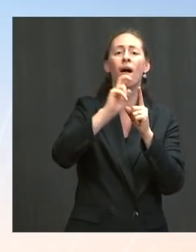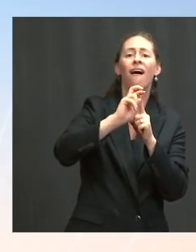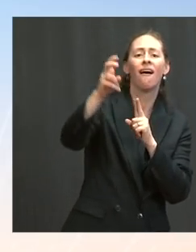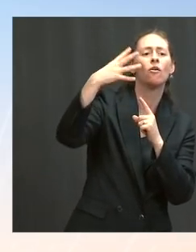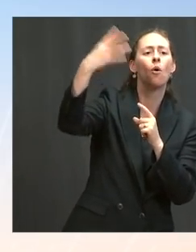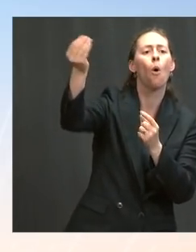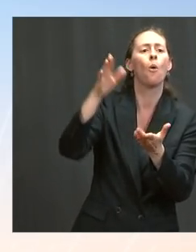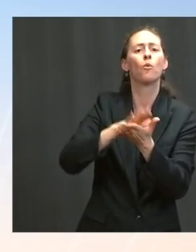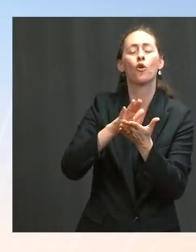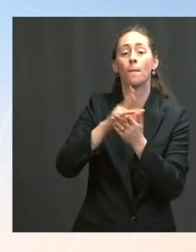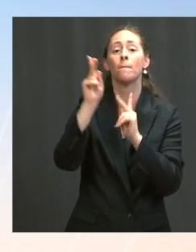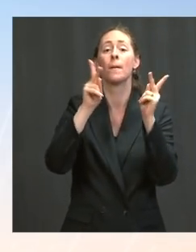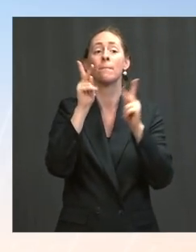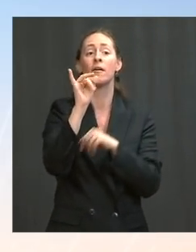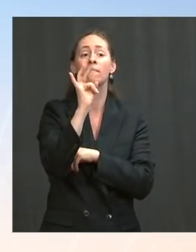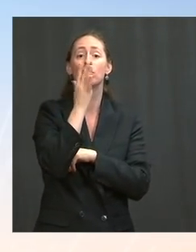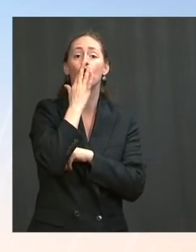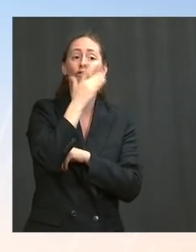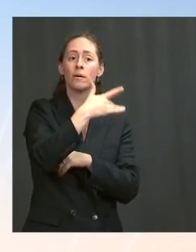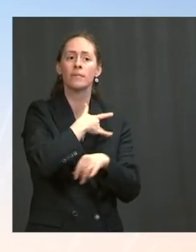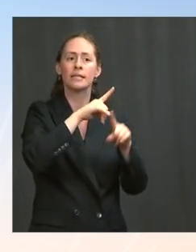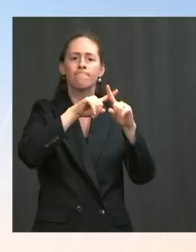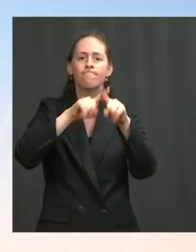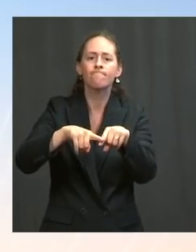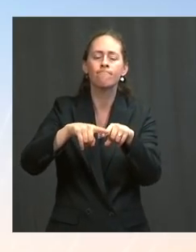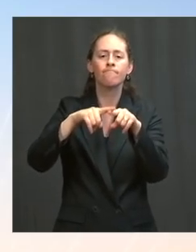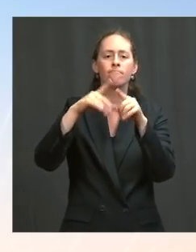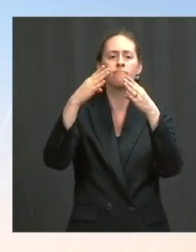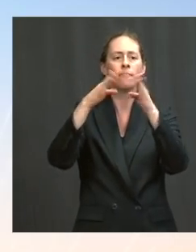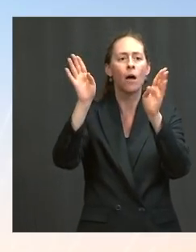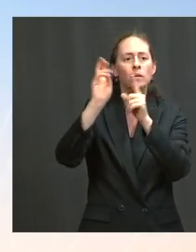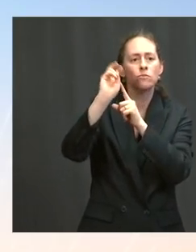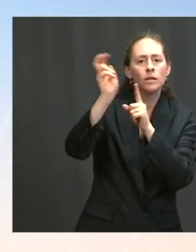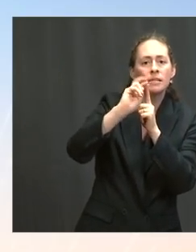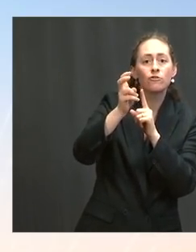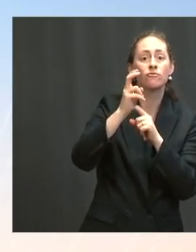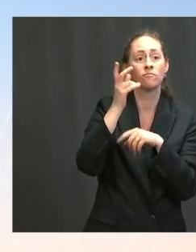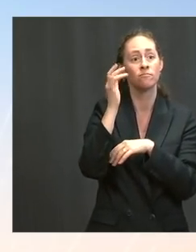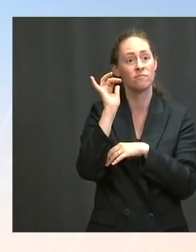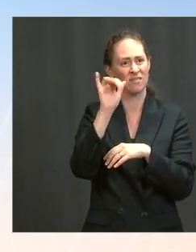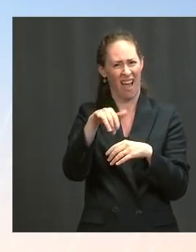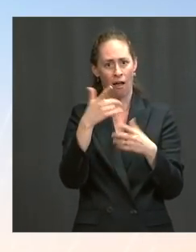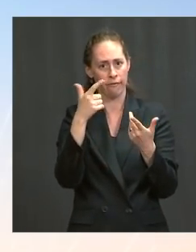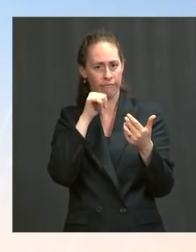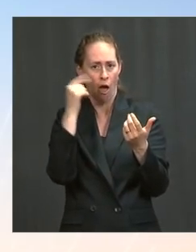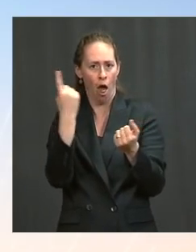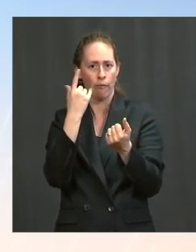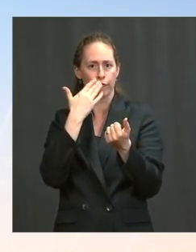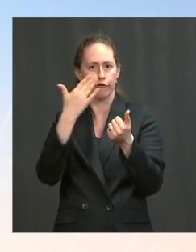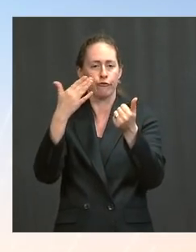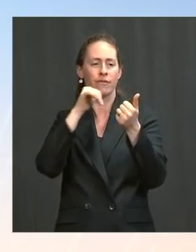but often have fewer good transit options. That's just one component. If you go to climate -- which is an area where I think